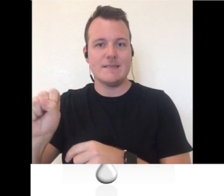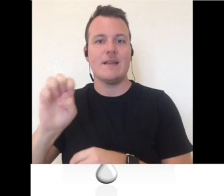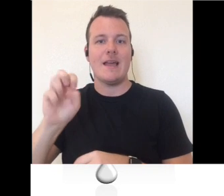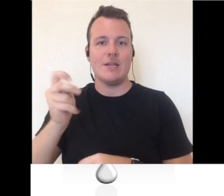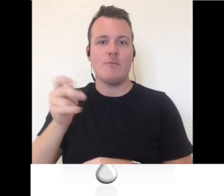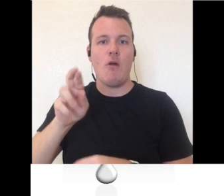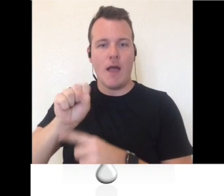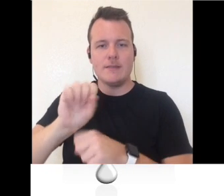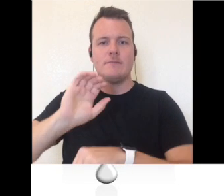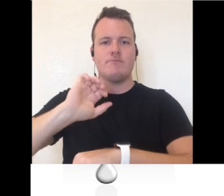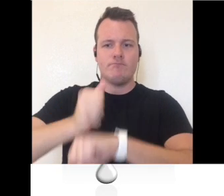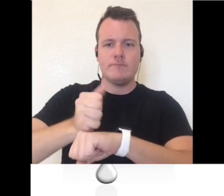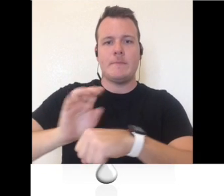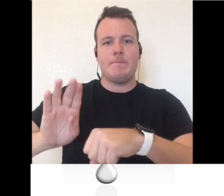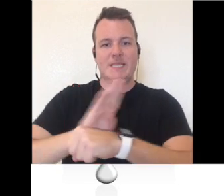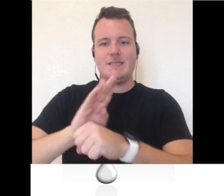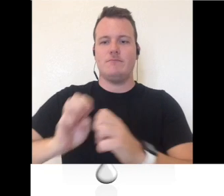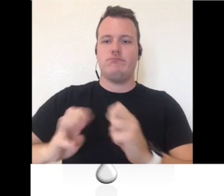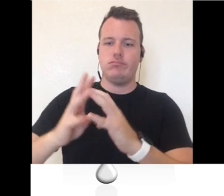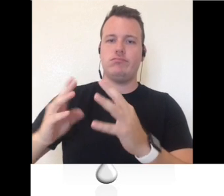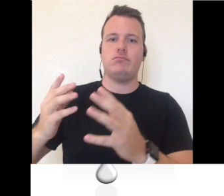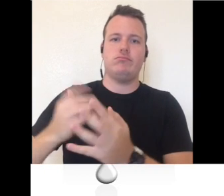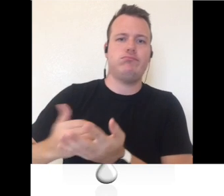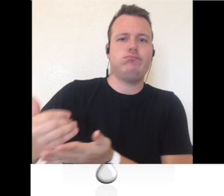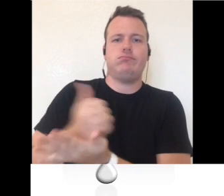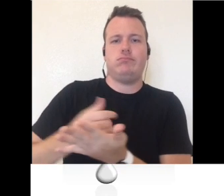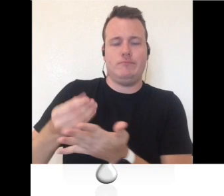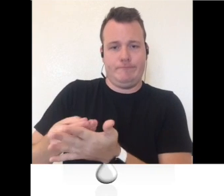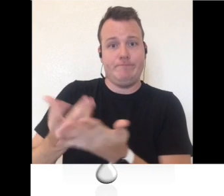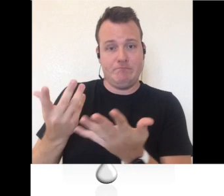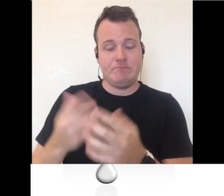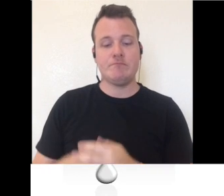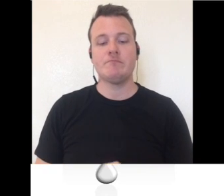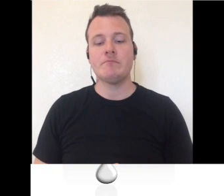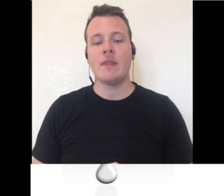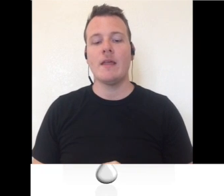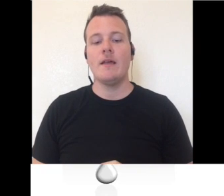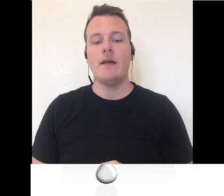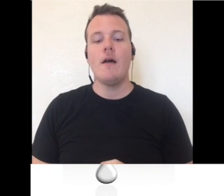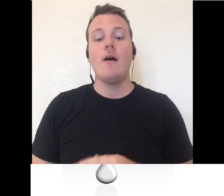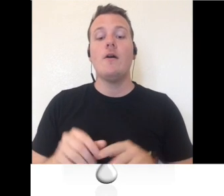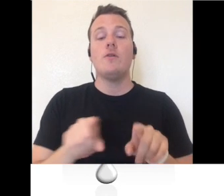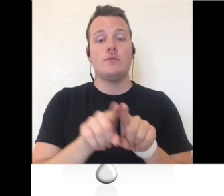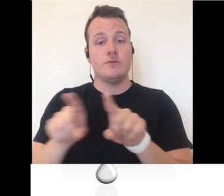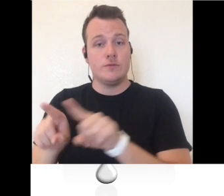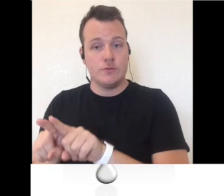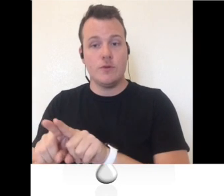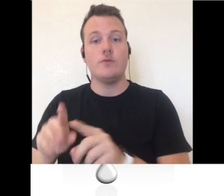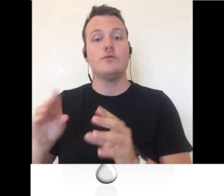business enterprise. It also lets you set up business alliances with suppliers.